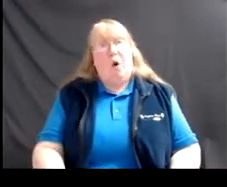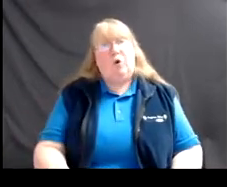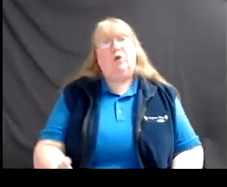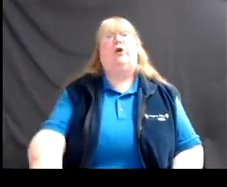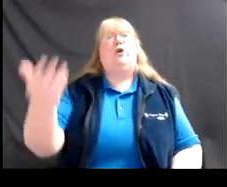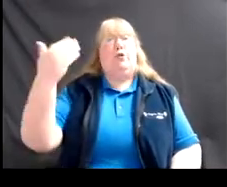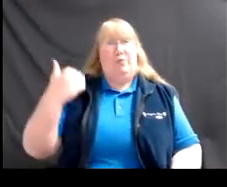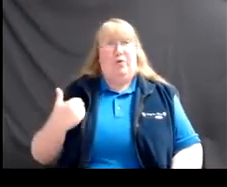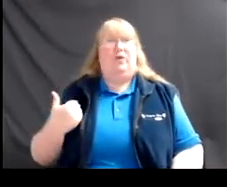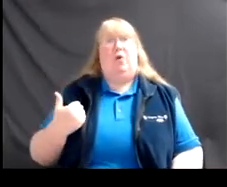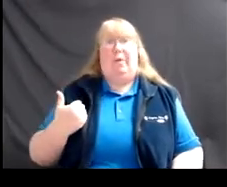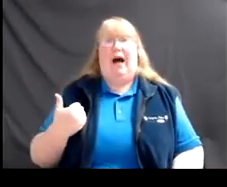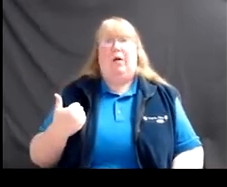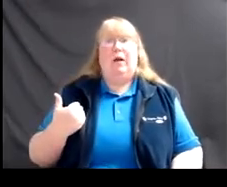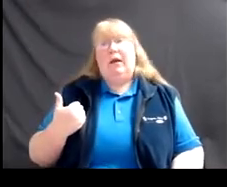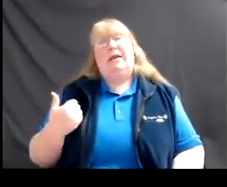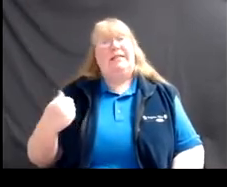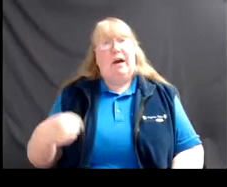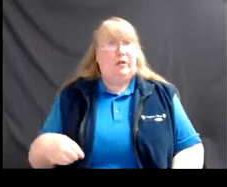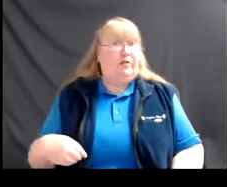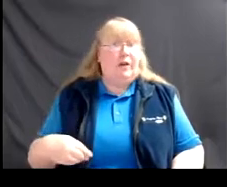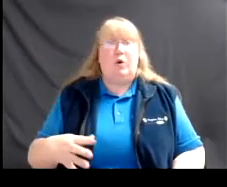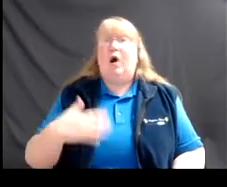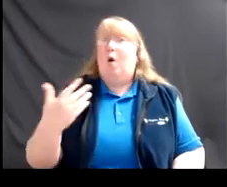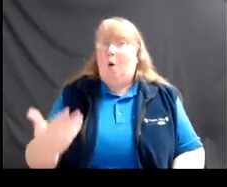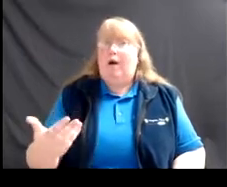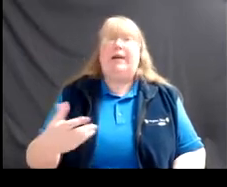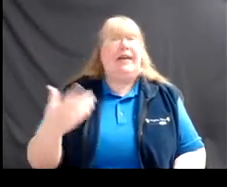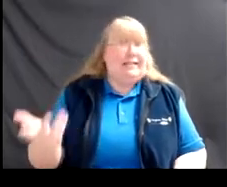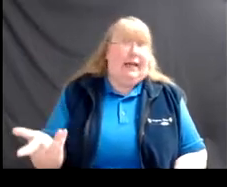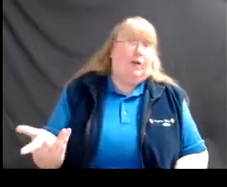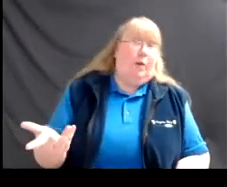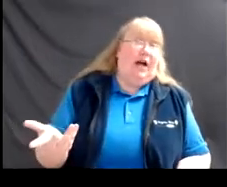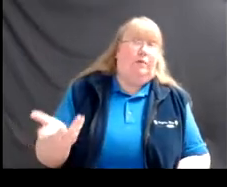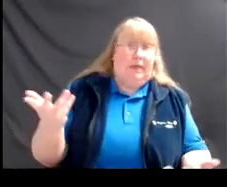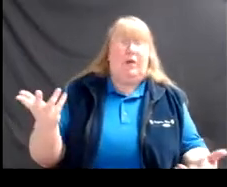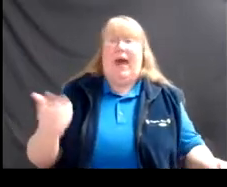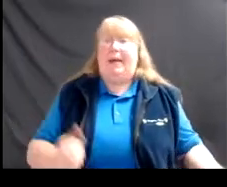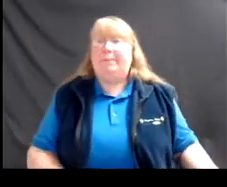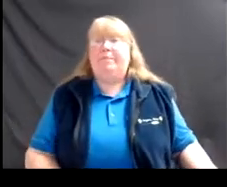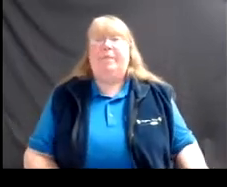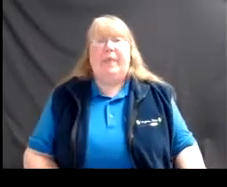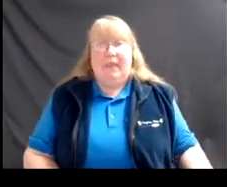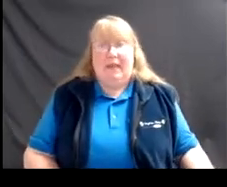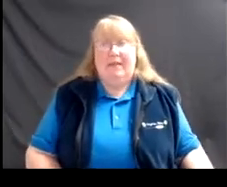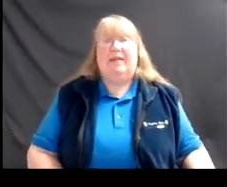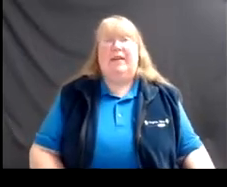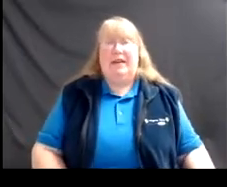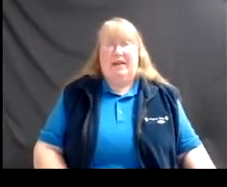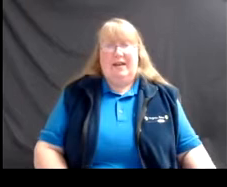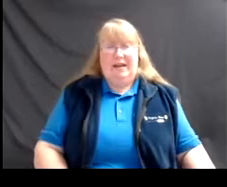are older, you can move the doorbell down to the front door or get a second doorbell, either way.